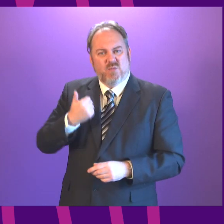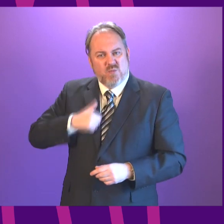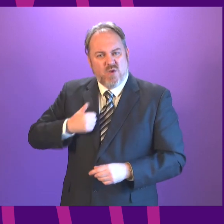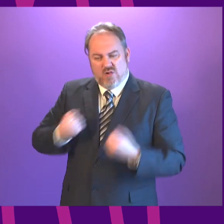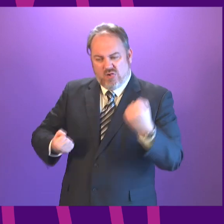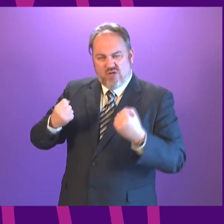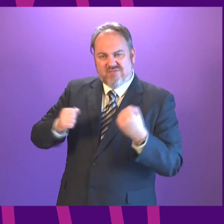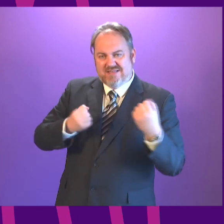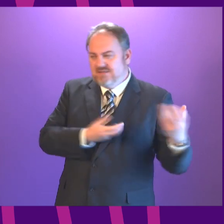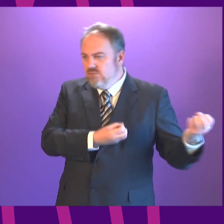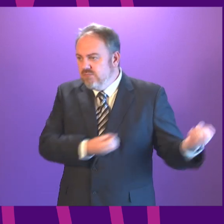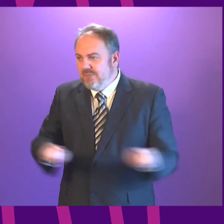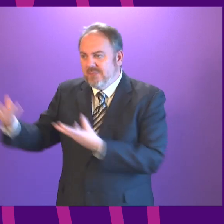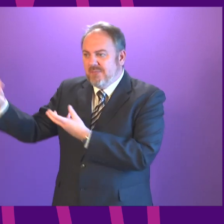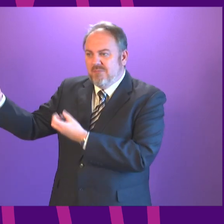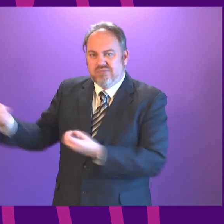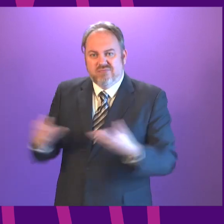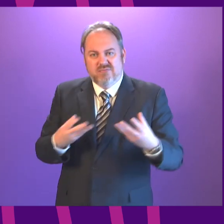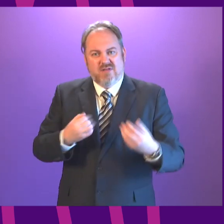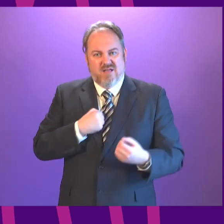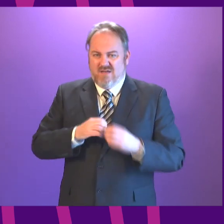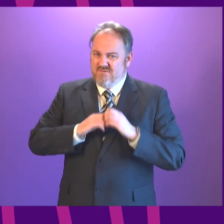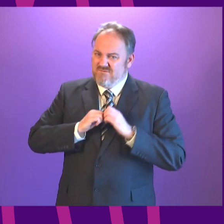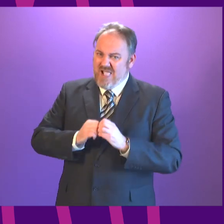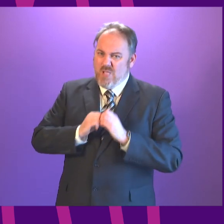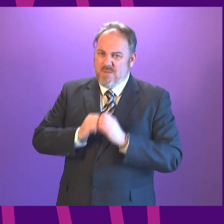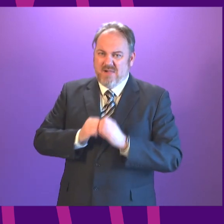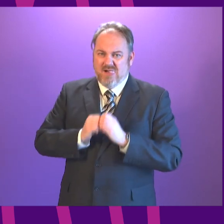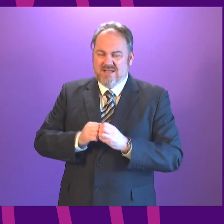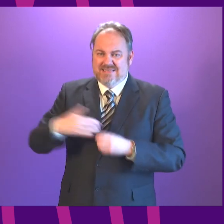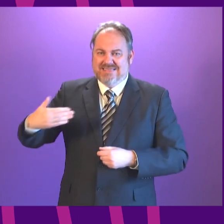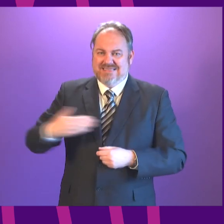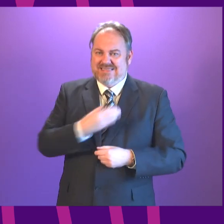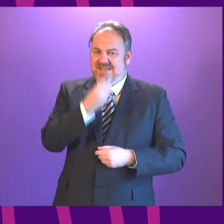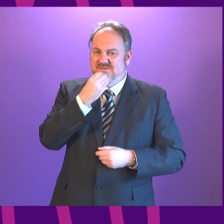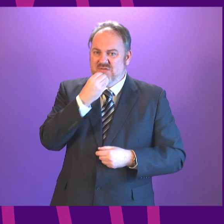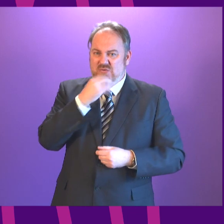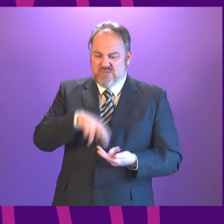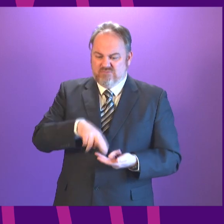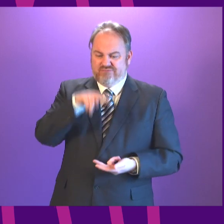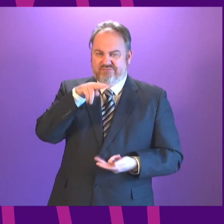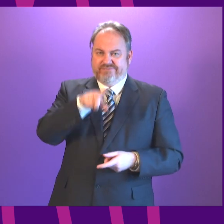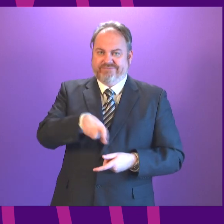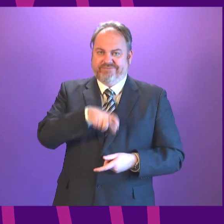protect Scotland’s valuable seafood sector? The situation is becoming critical.